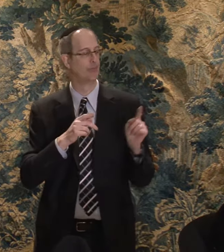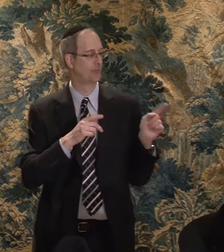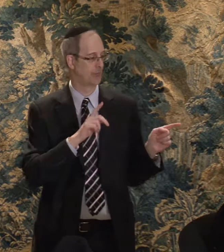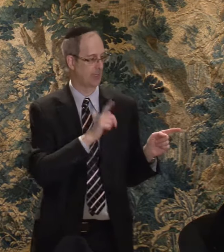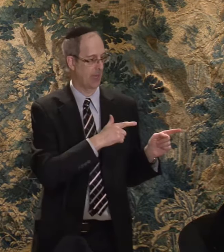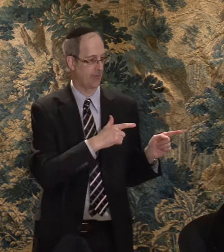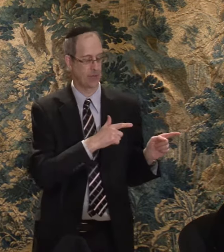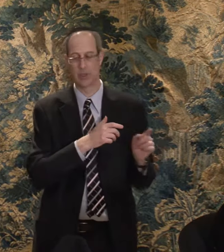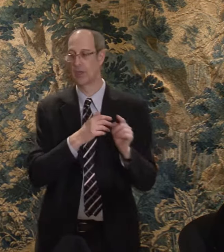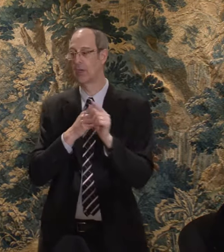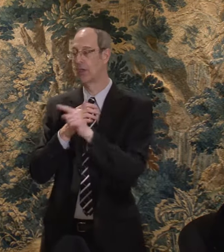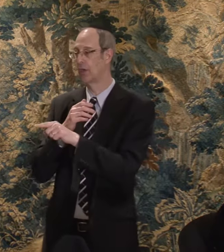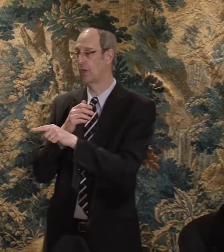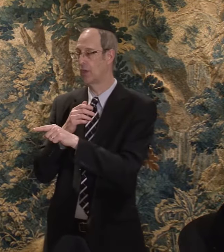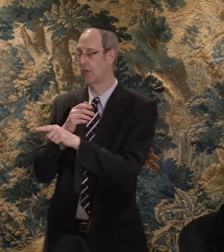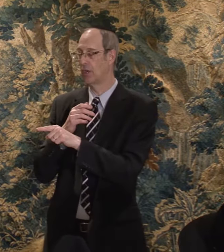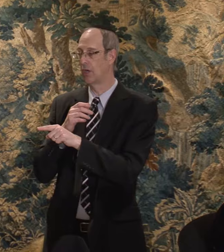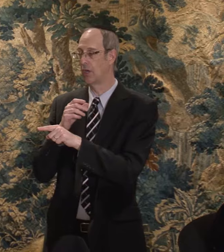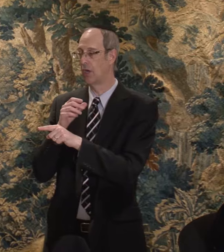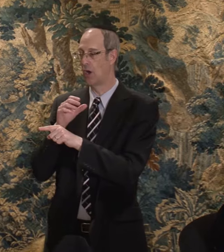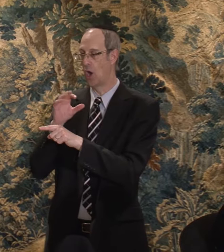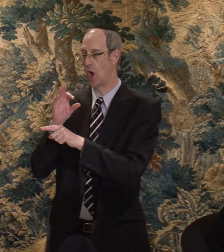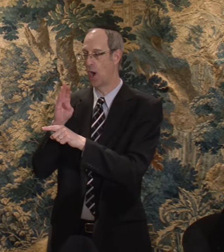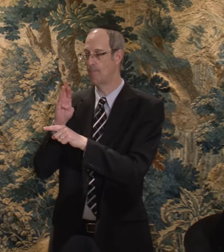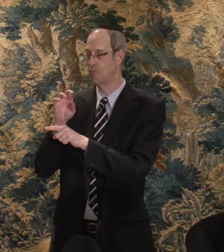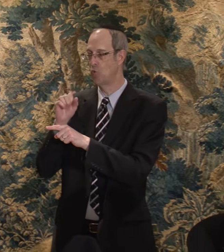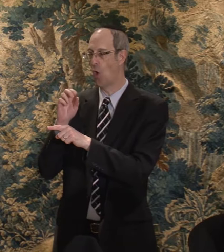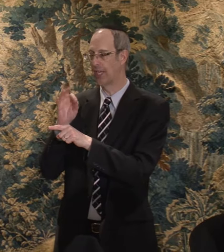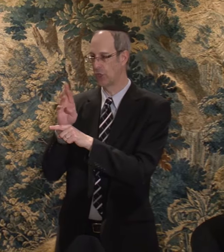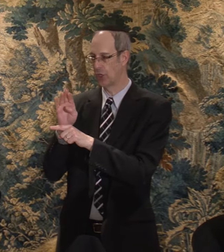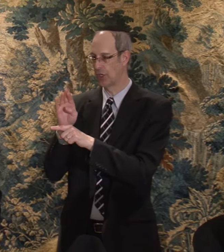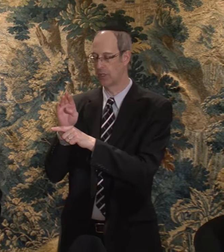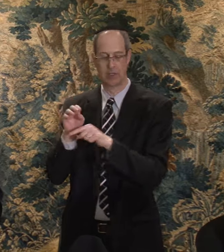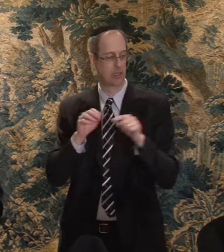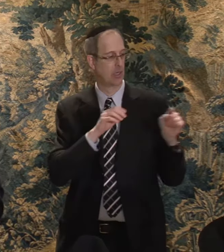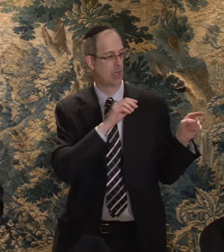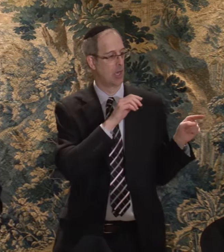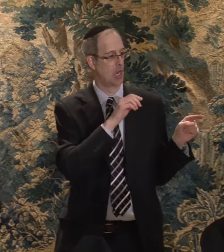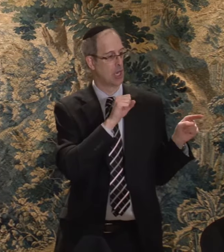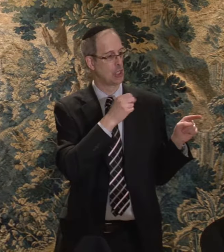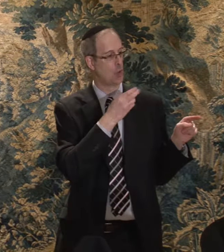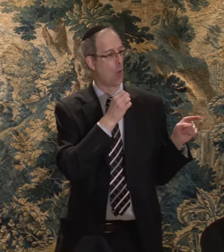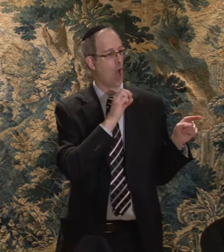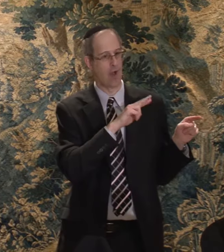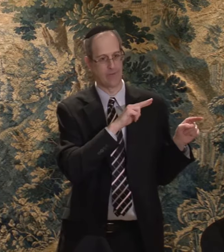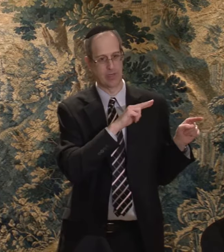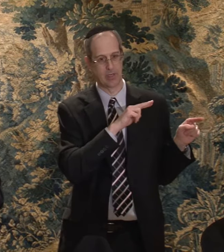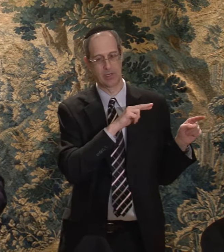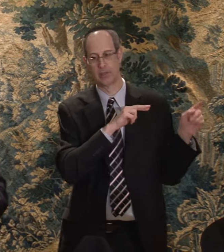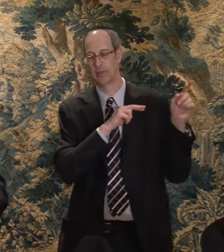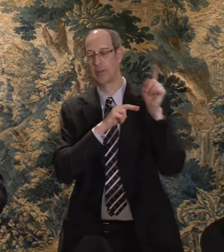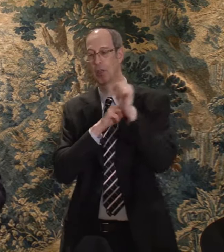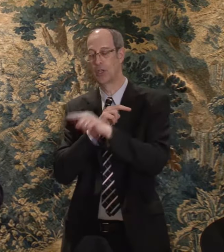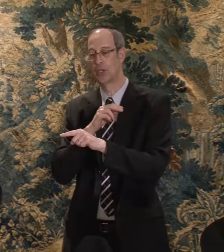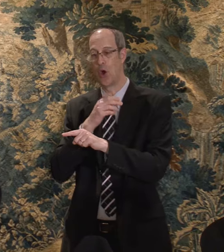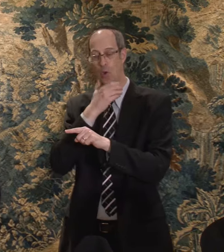Roy I used to sit on the right side up swab on the left side in one rough swab became the rove he moved to the right side and when Rob Kelly came and he took